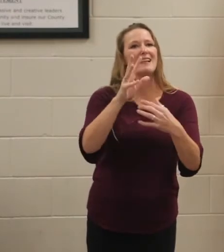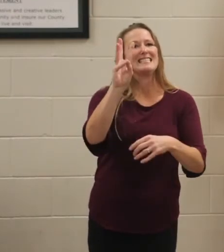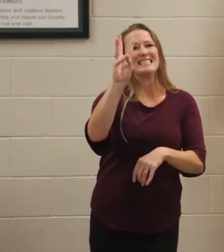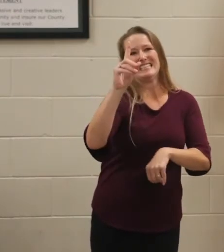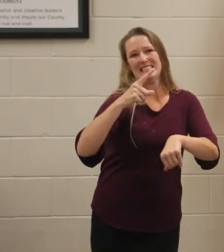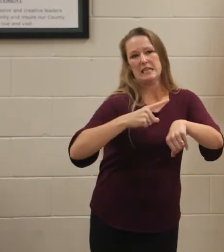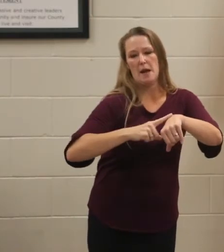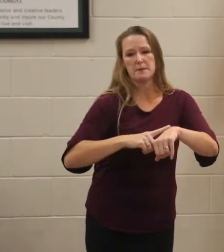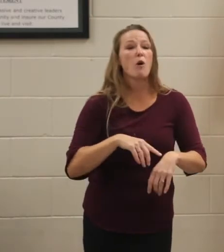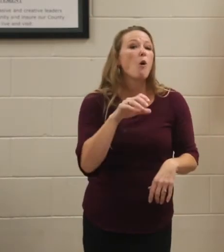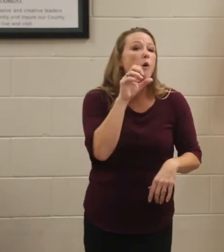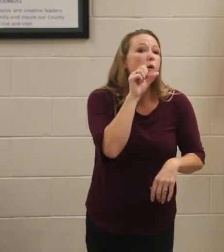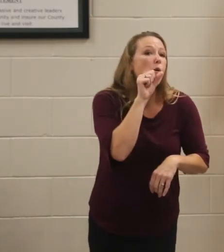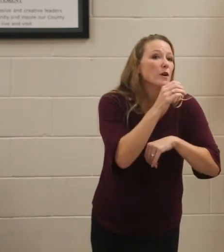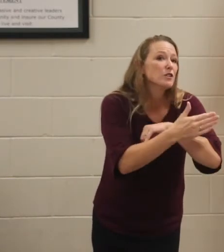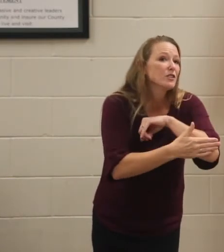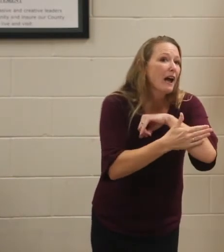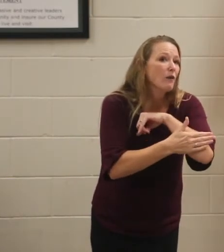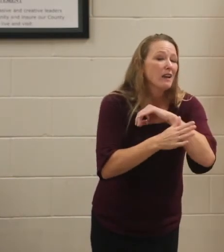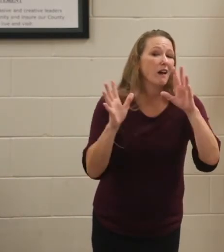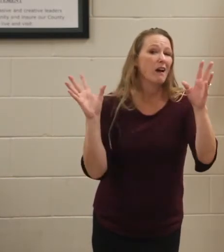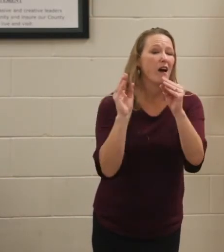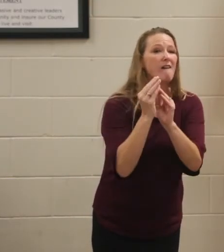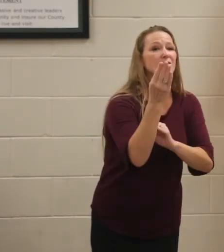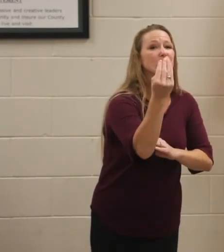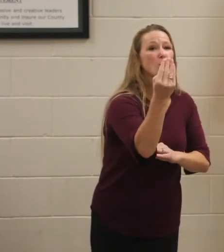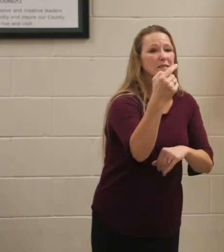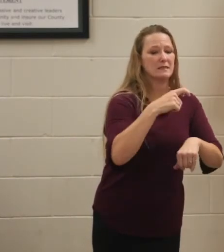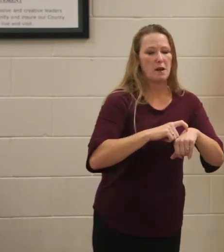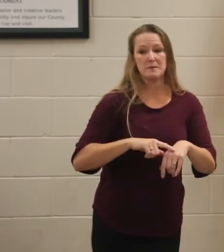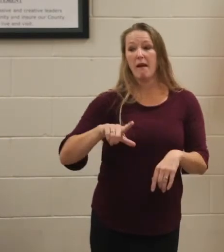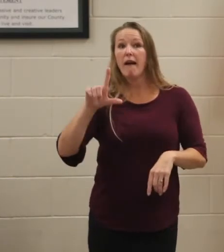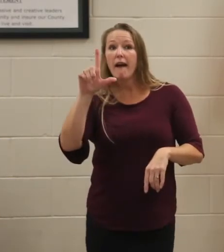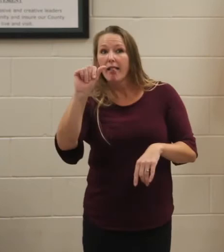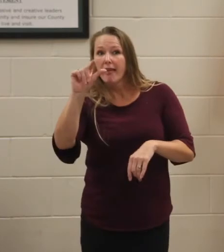then booked in Orange County Jail 14 times,